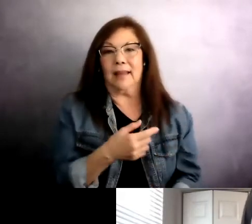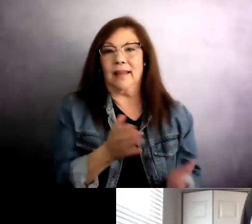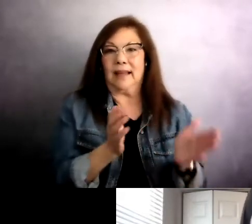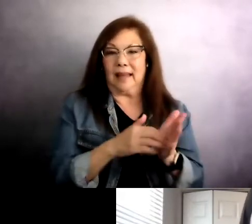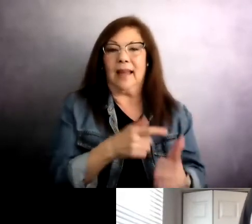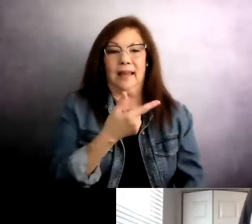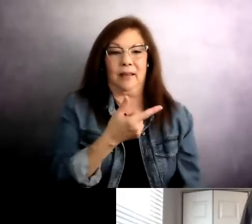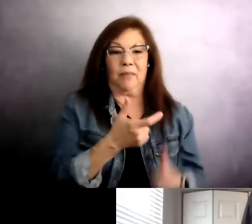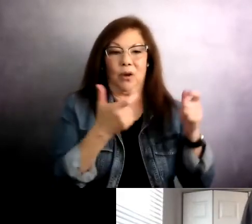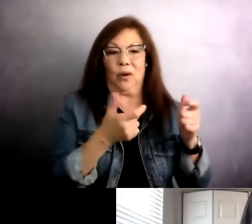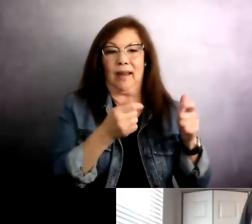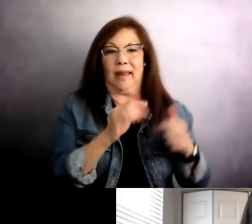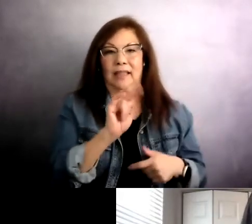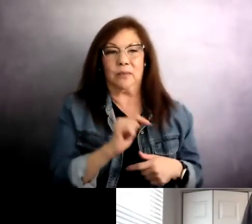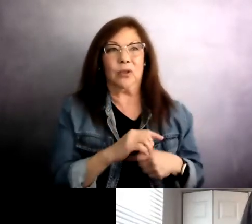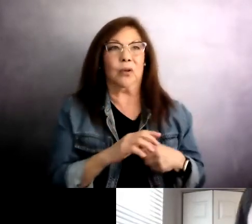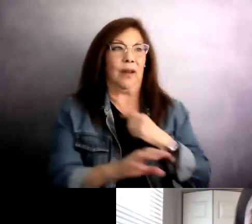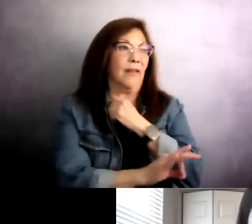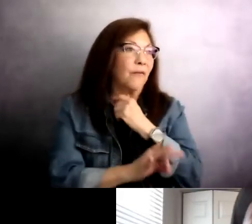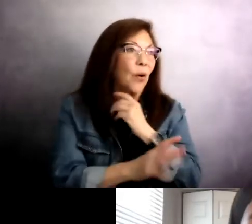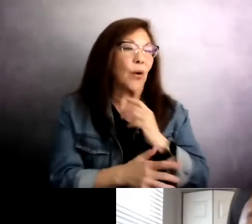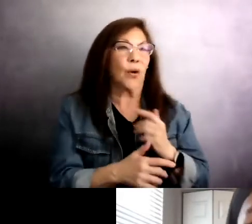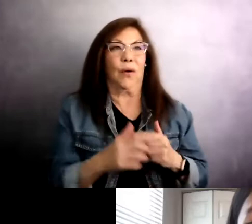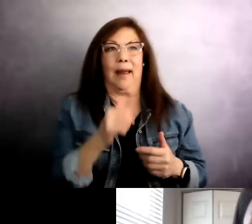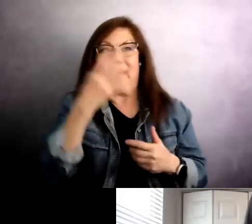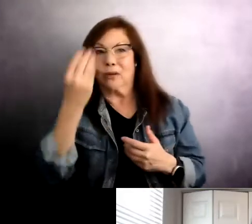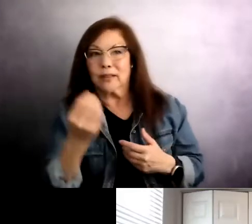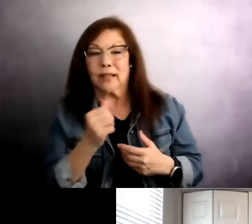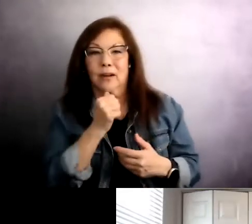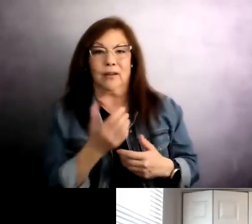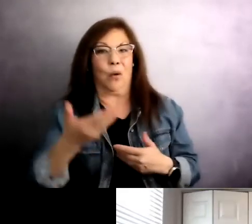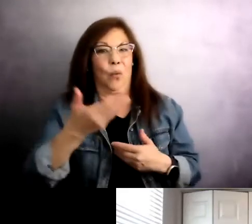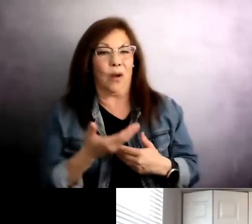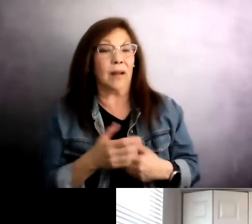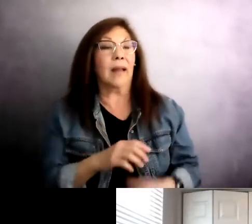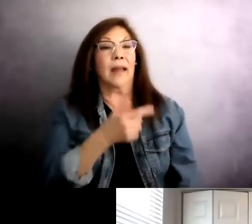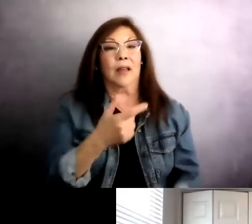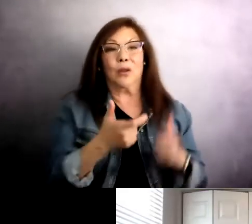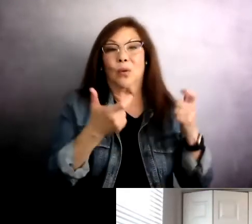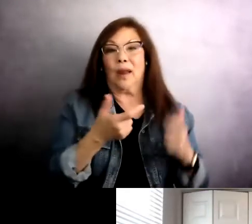being an outsider and a foreigner not being welcomed in, and Gatsby is an obvious candidate. So why Jordan?